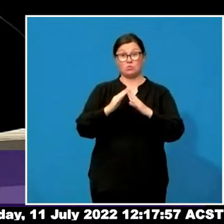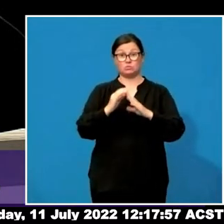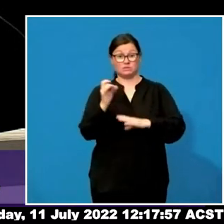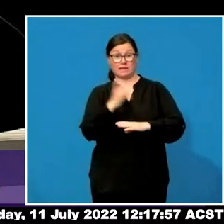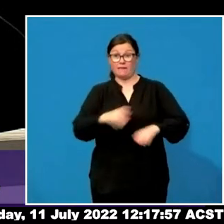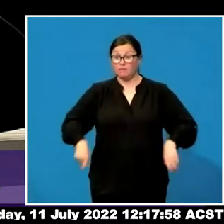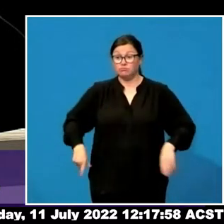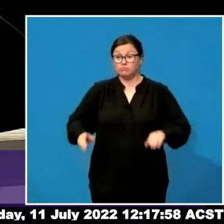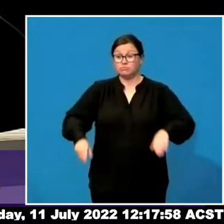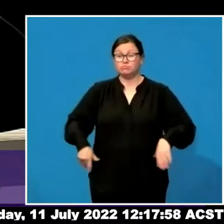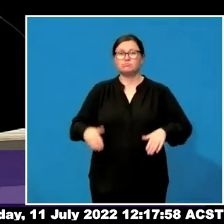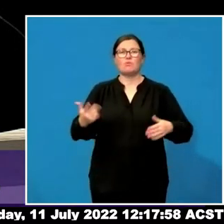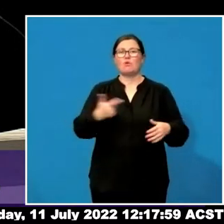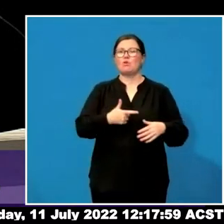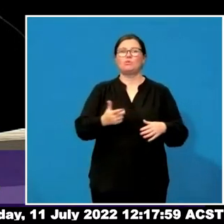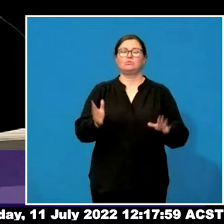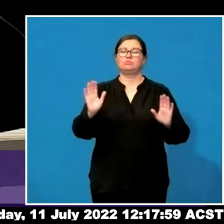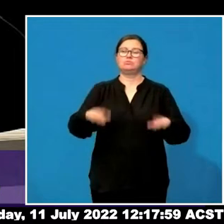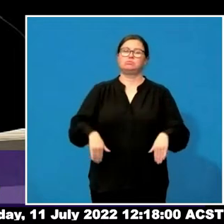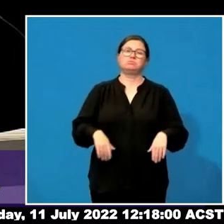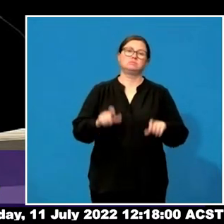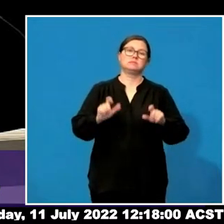Stay home. MS TARRAGO: Yeah. And wait for someone to push me.